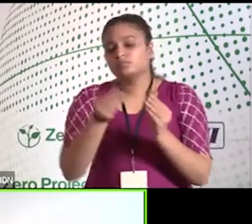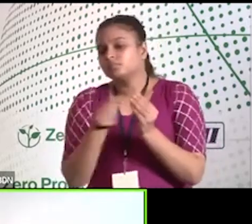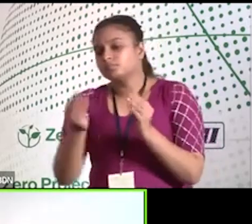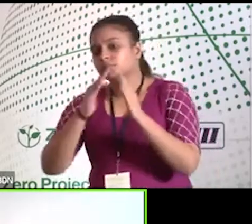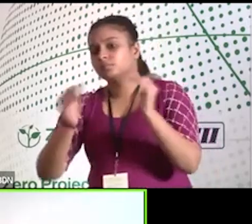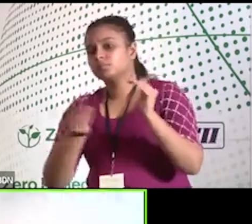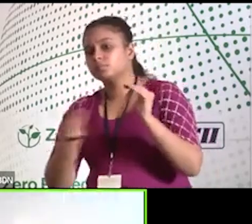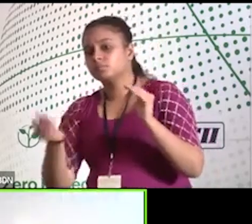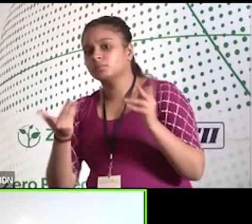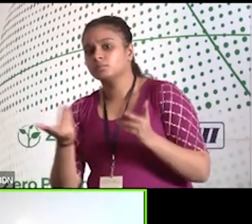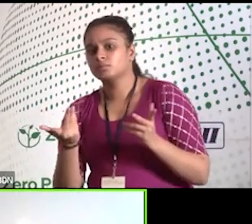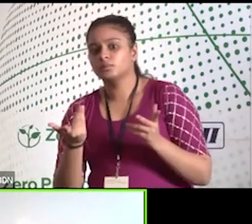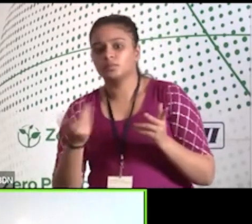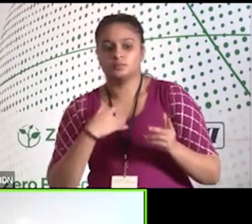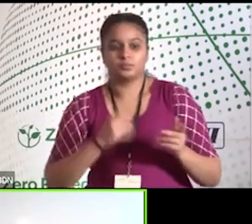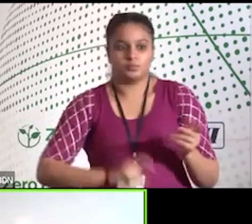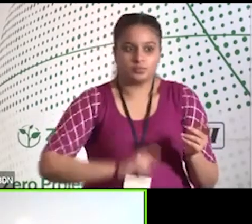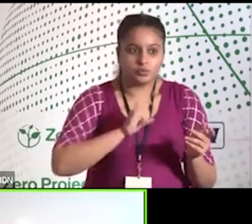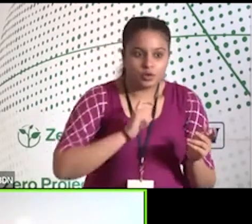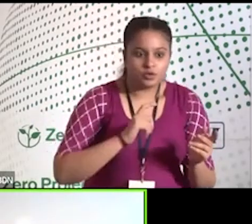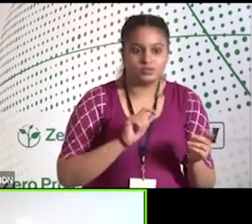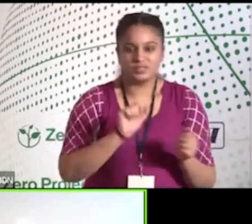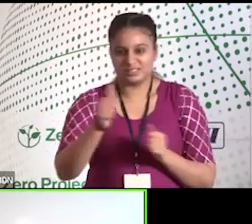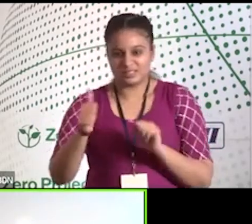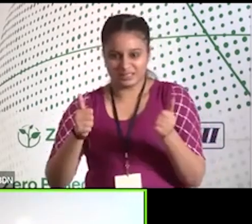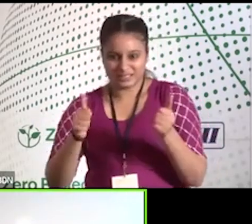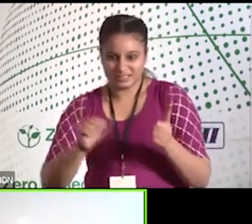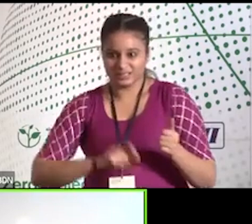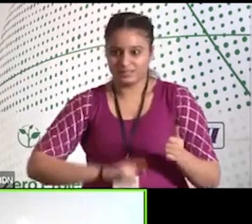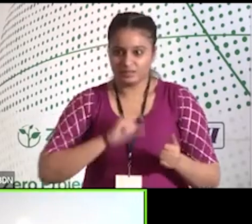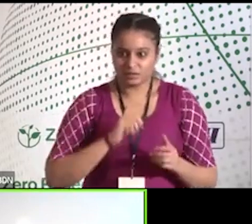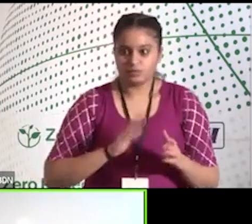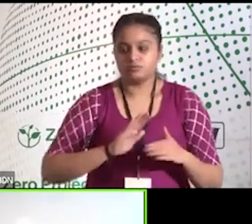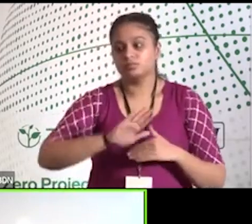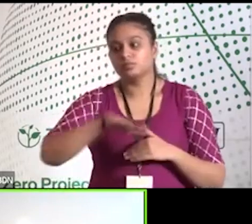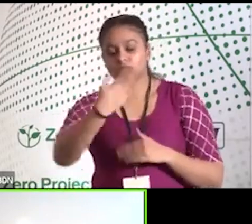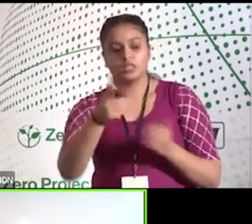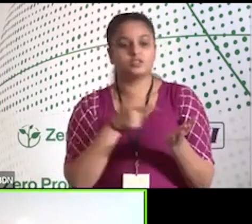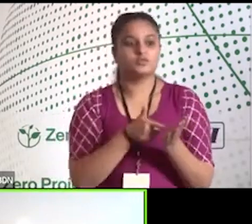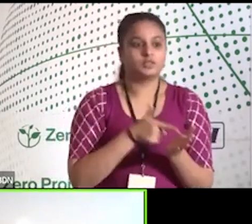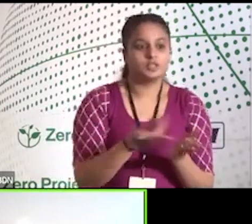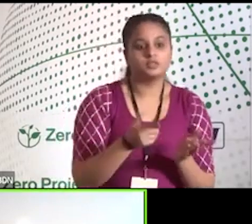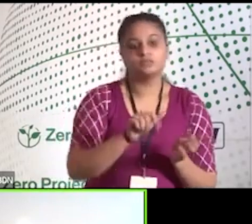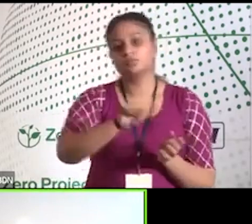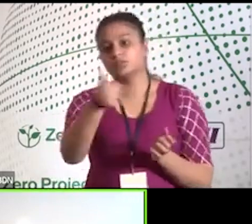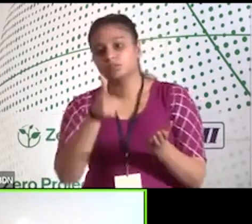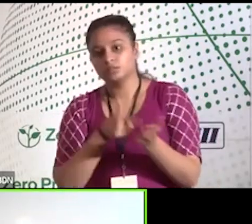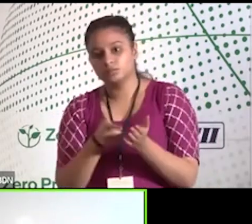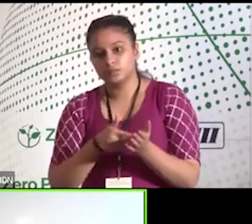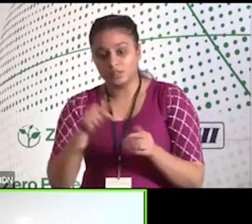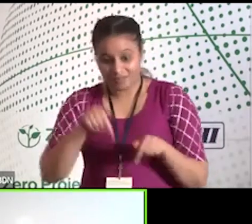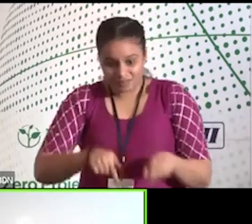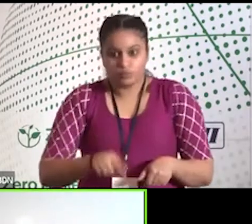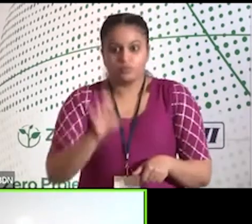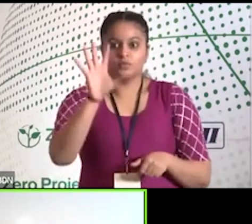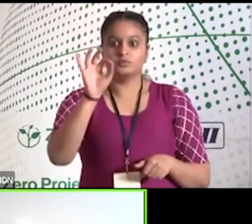the kind of confidence in each other and then taking it to the next village and then the next village to effectively just not only in the Congo,